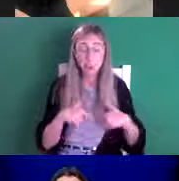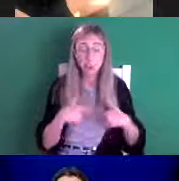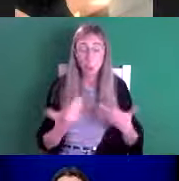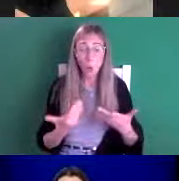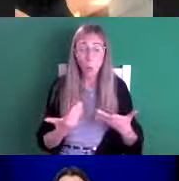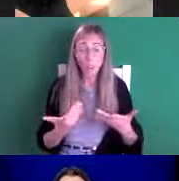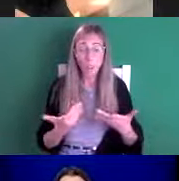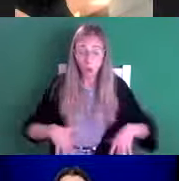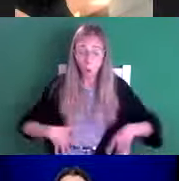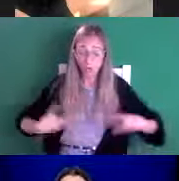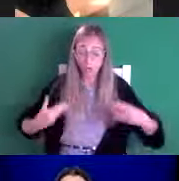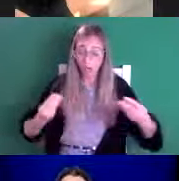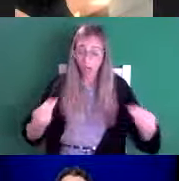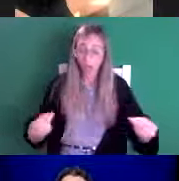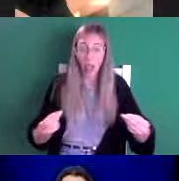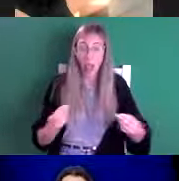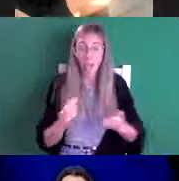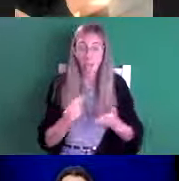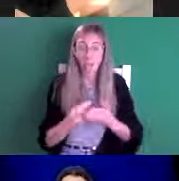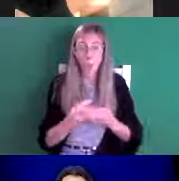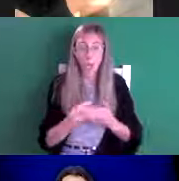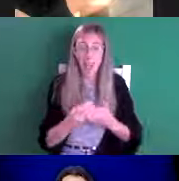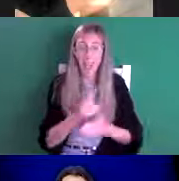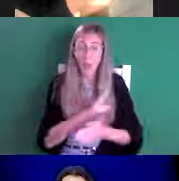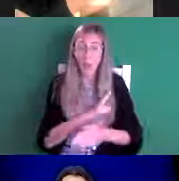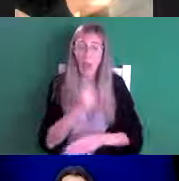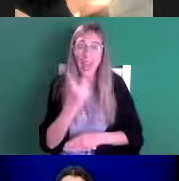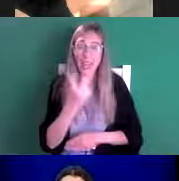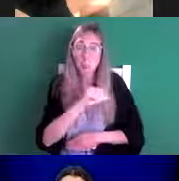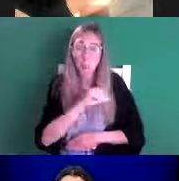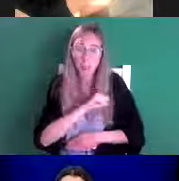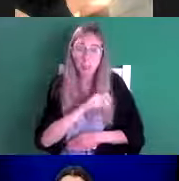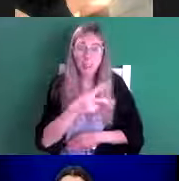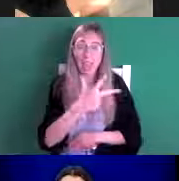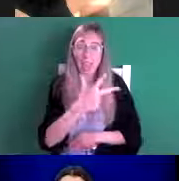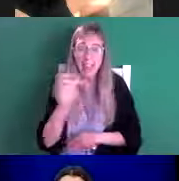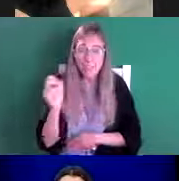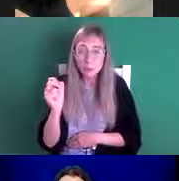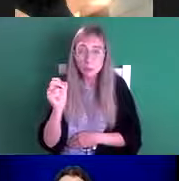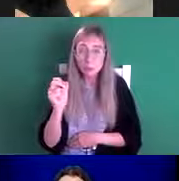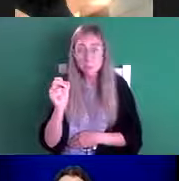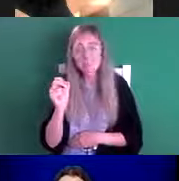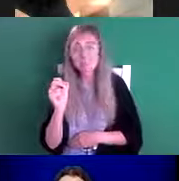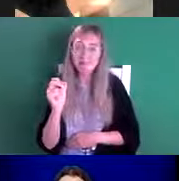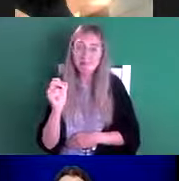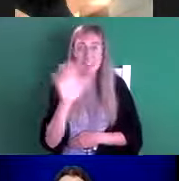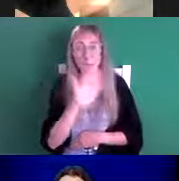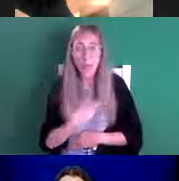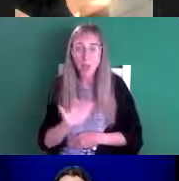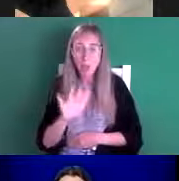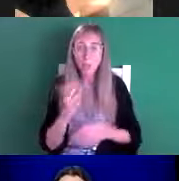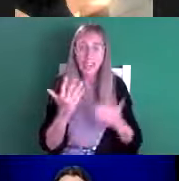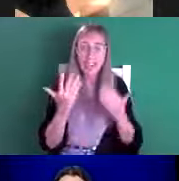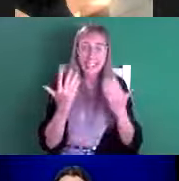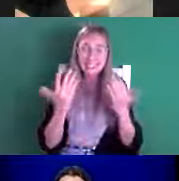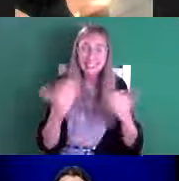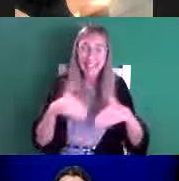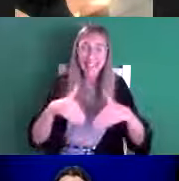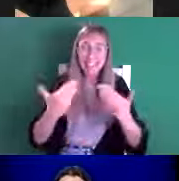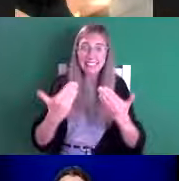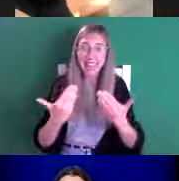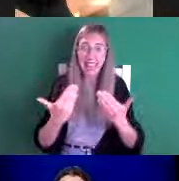so we're thinking 2800 is about 10 days work maybe 12 maximum once you take off any travel